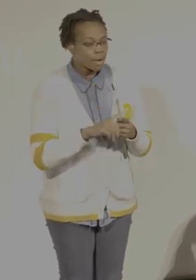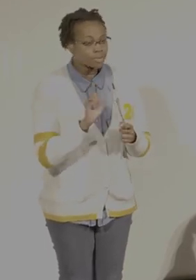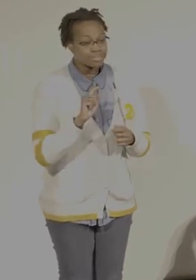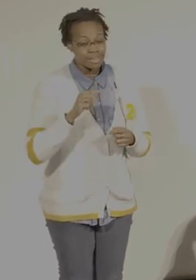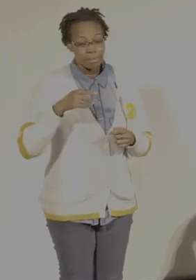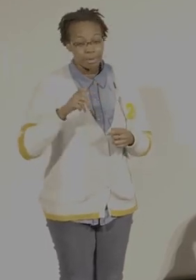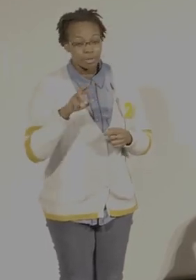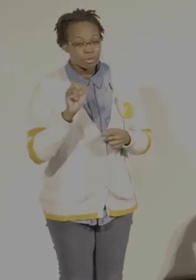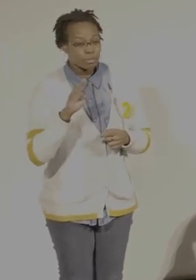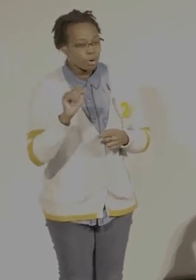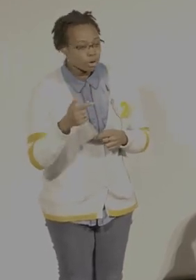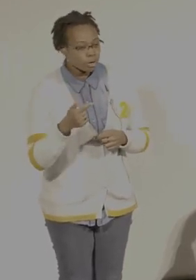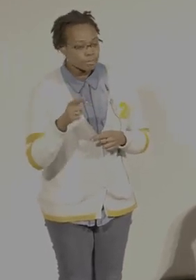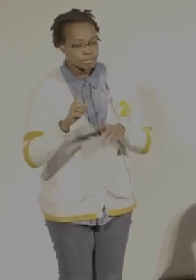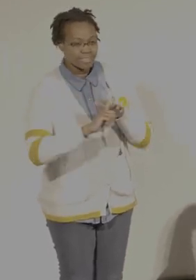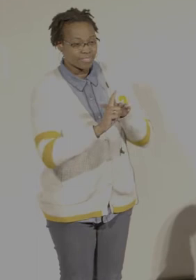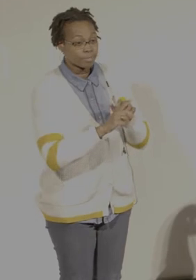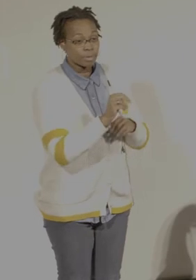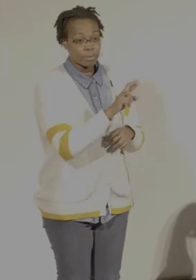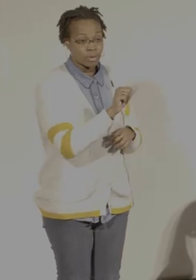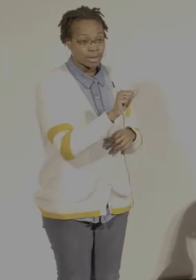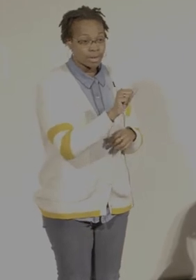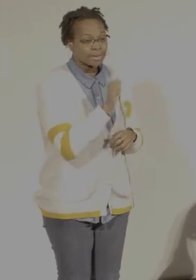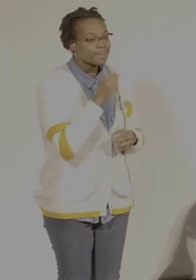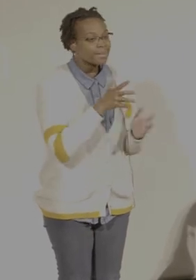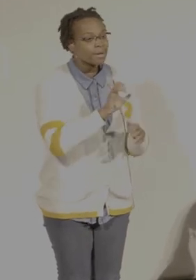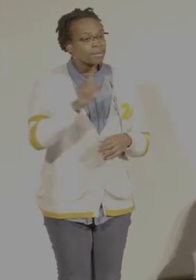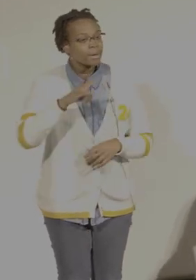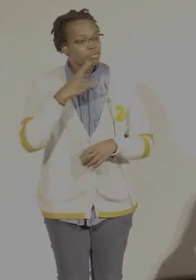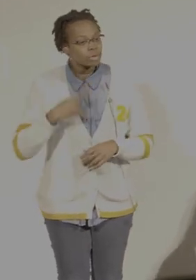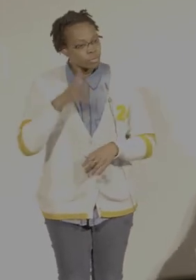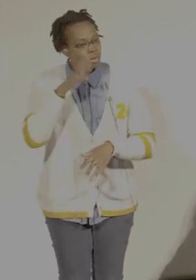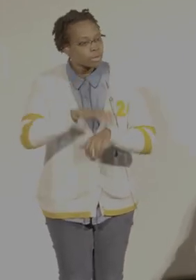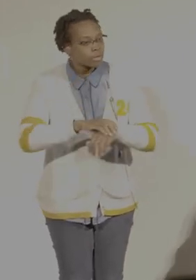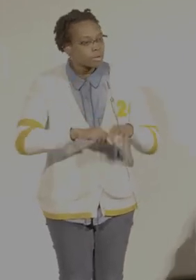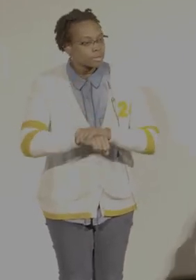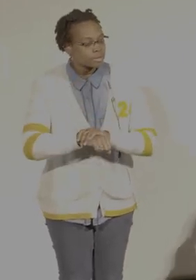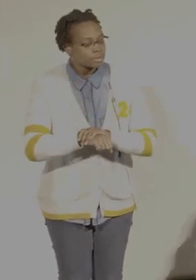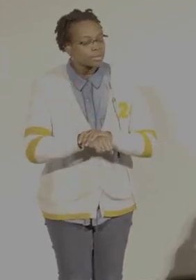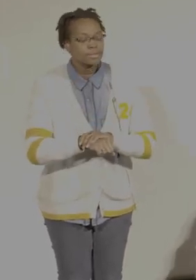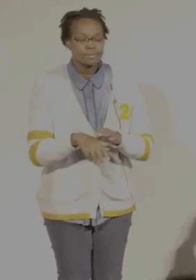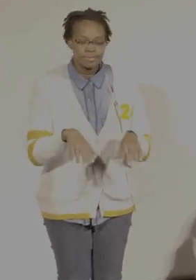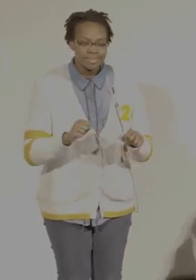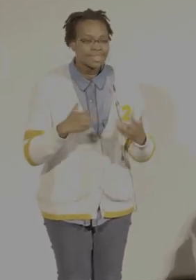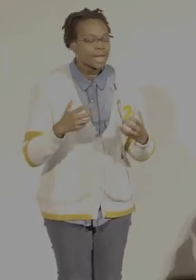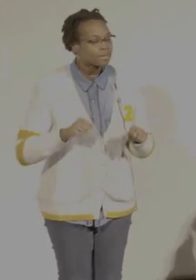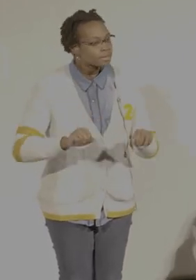Maria, who you met in the film is not allowed to go back to Russia she'll be arrested. And it takes incredible sacrifice and courage to do that.